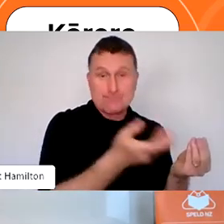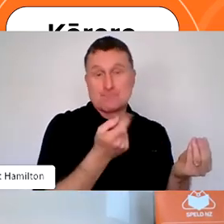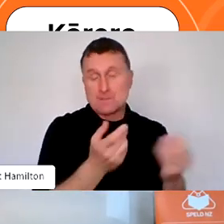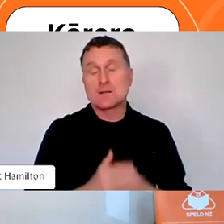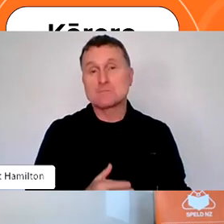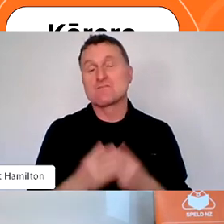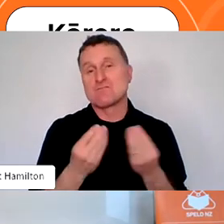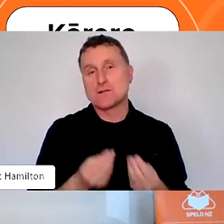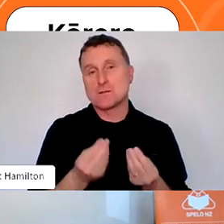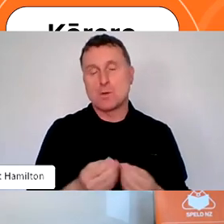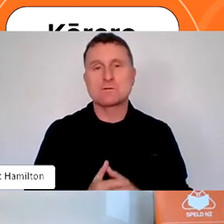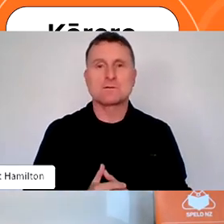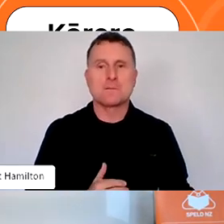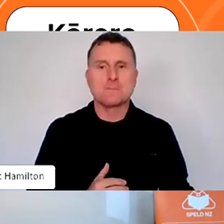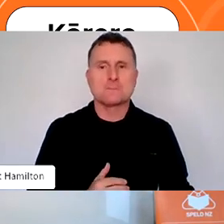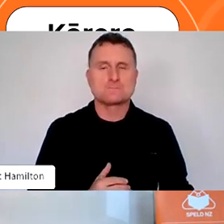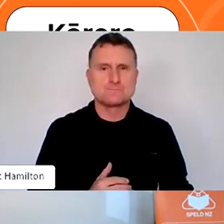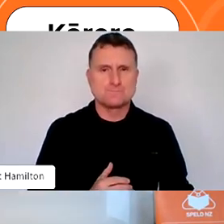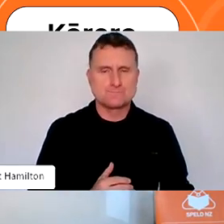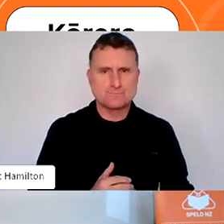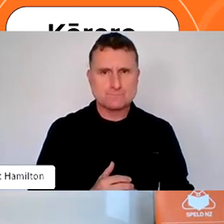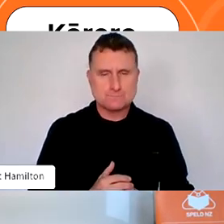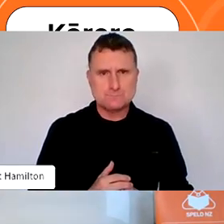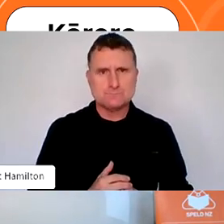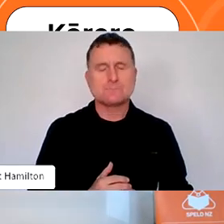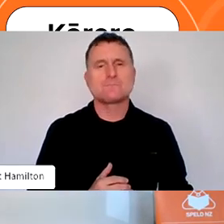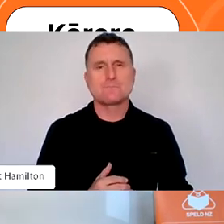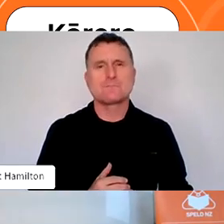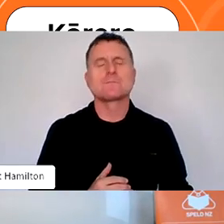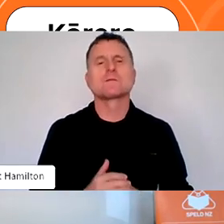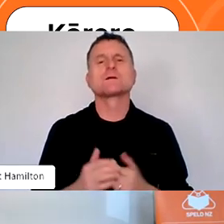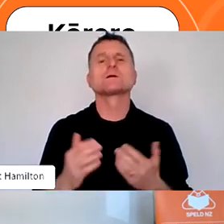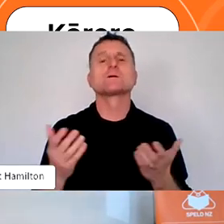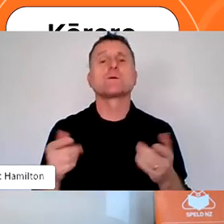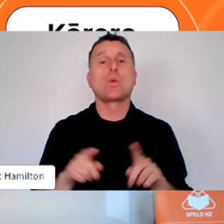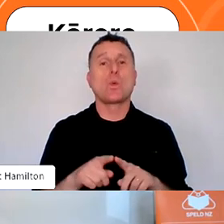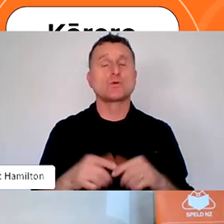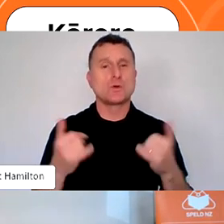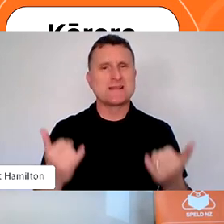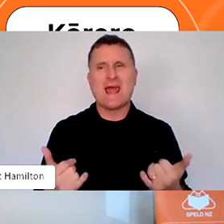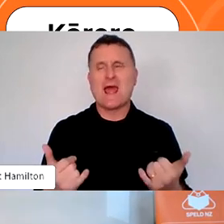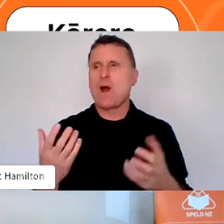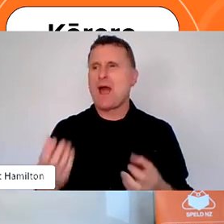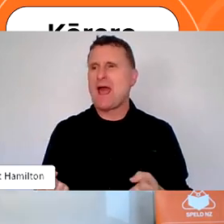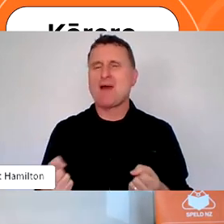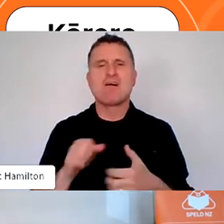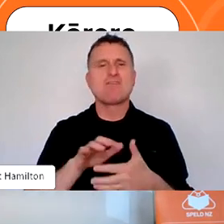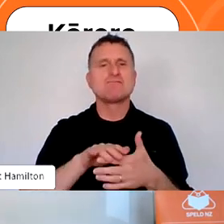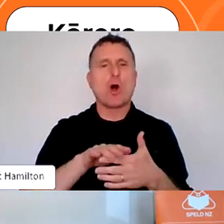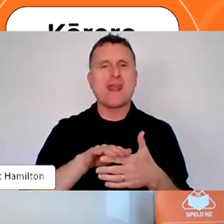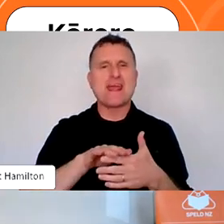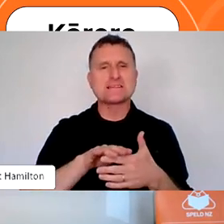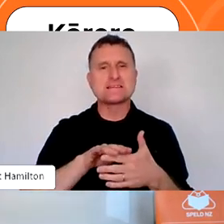And yes, right now in the process there's a phonics, structured literacy